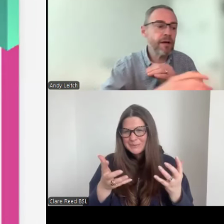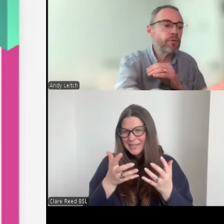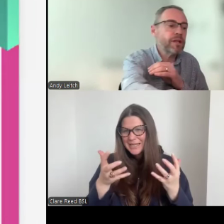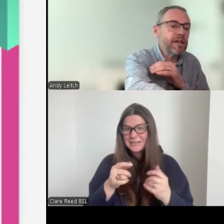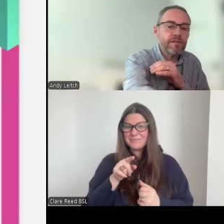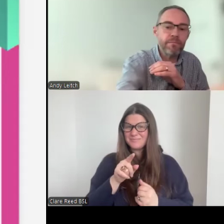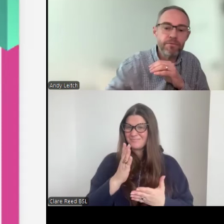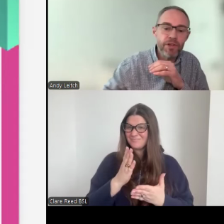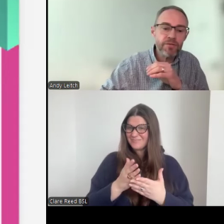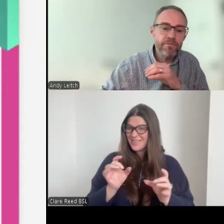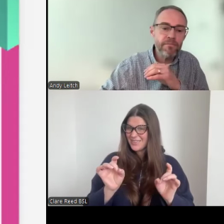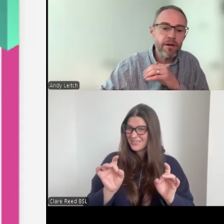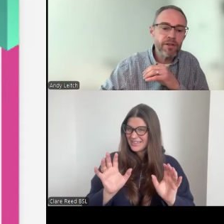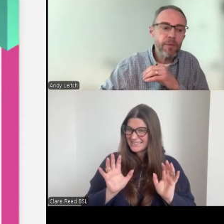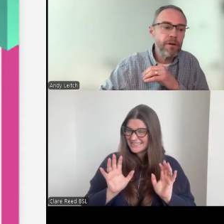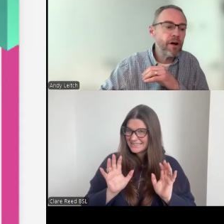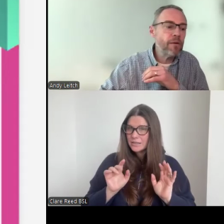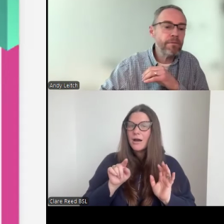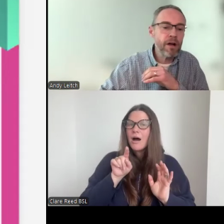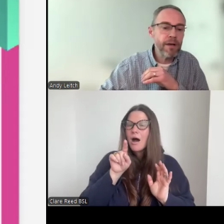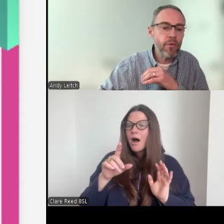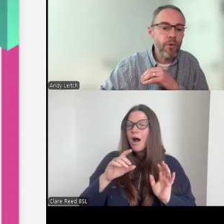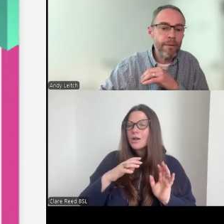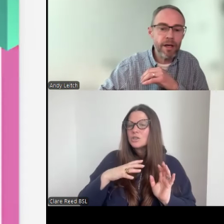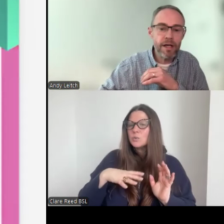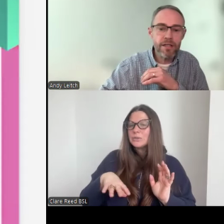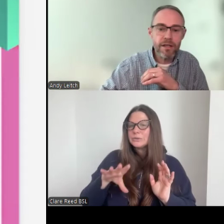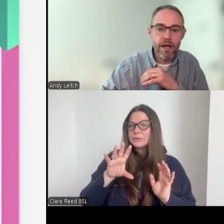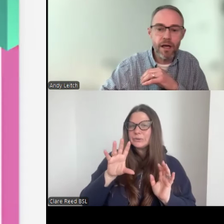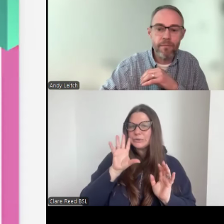I would like to just promote a couple of upcoming webinars.